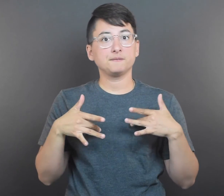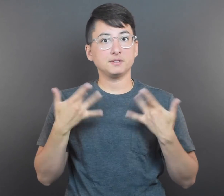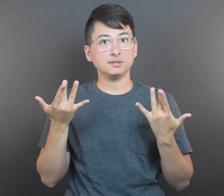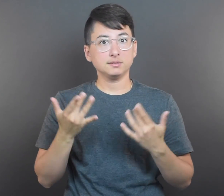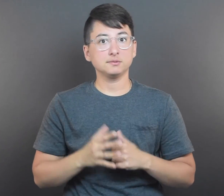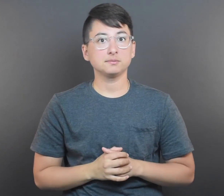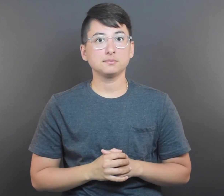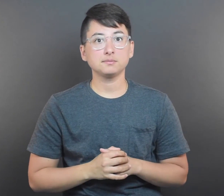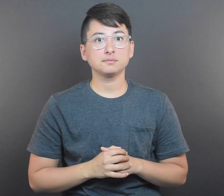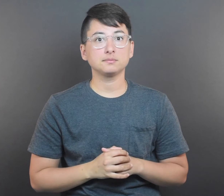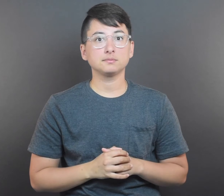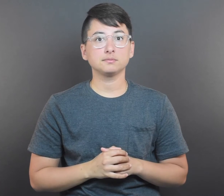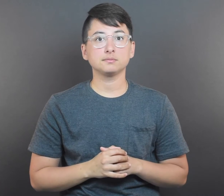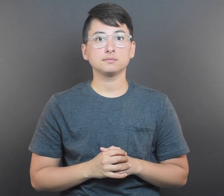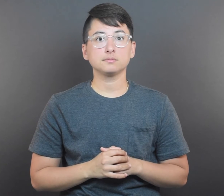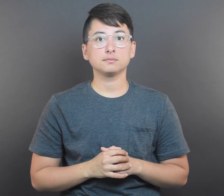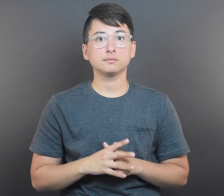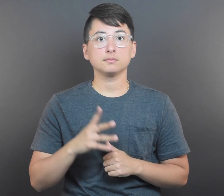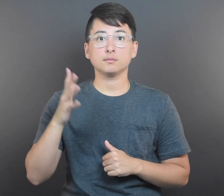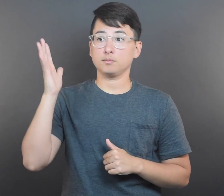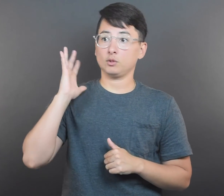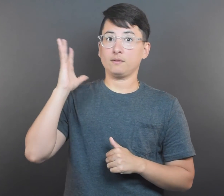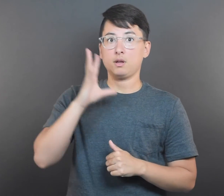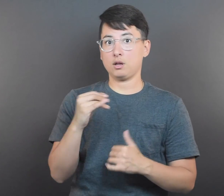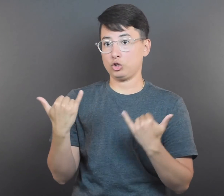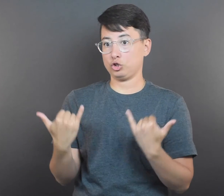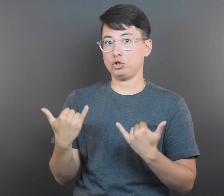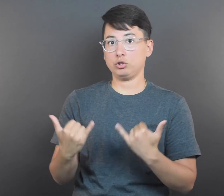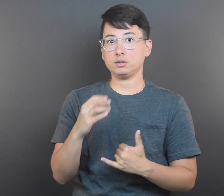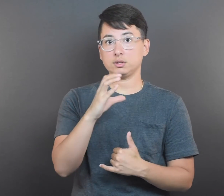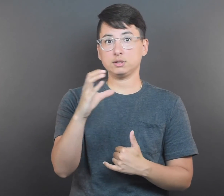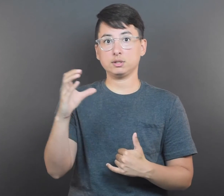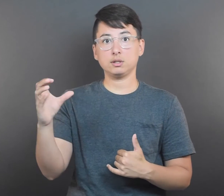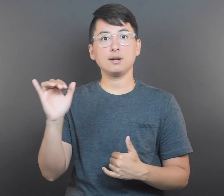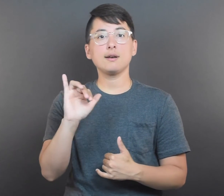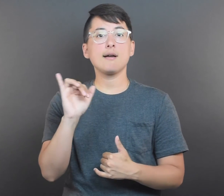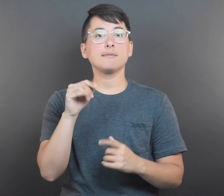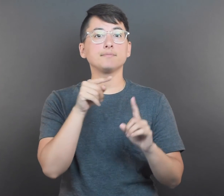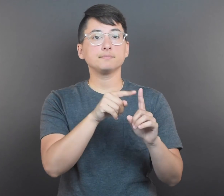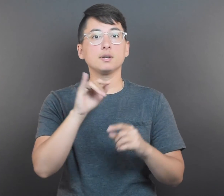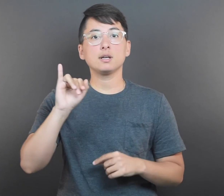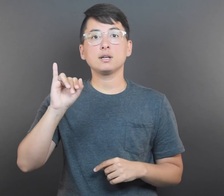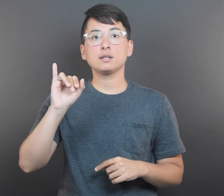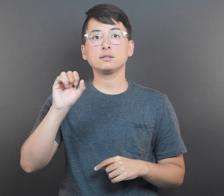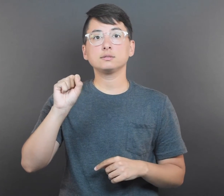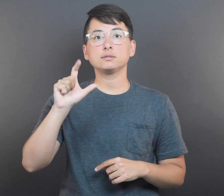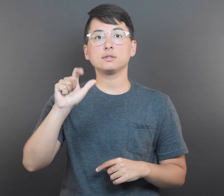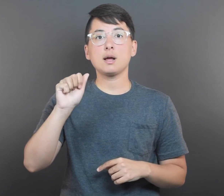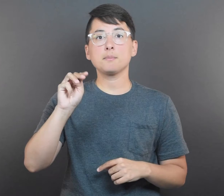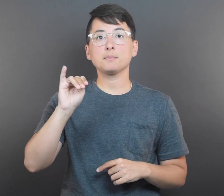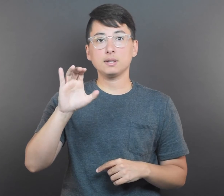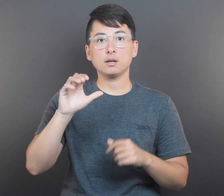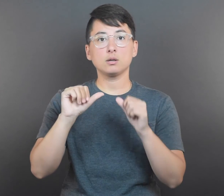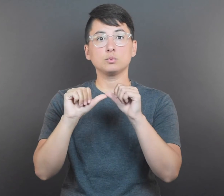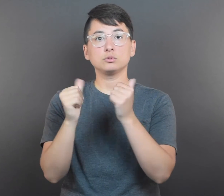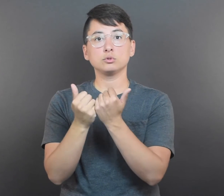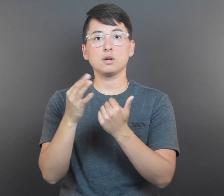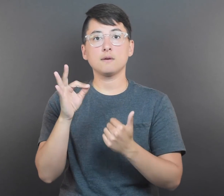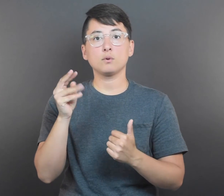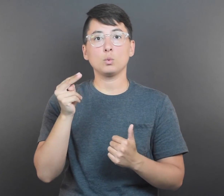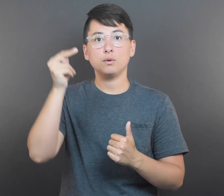Previous and current CCC's like the Islamic Association of Northern American, an umbrella